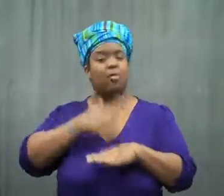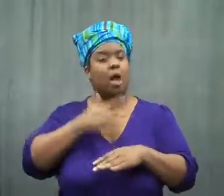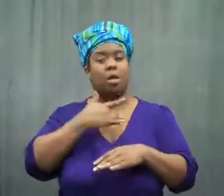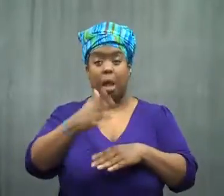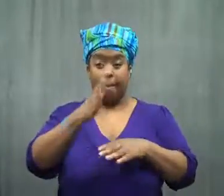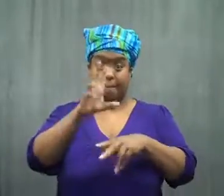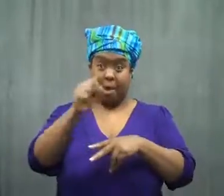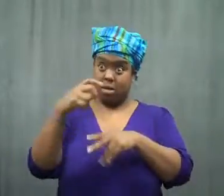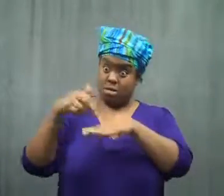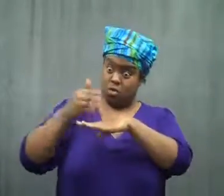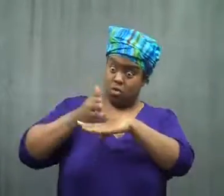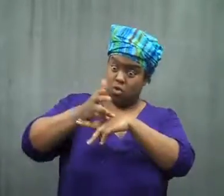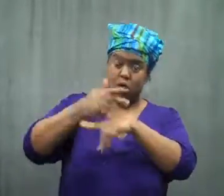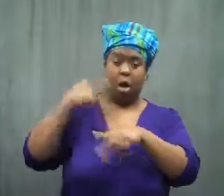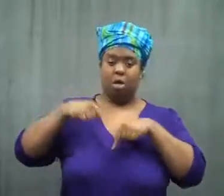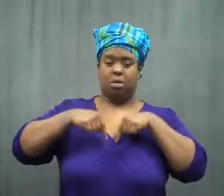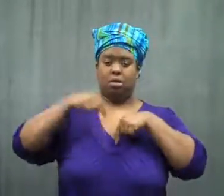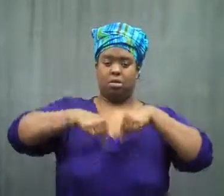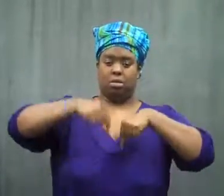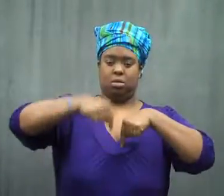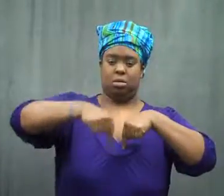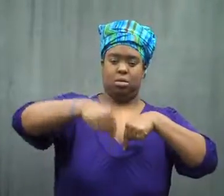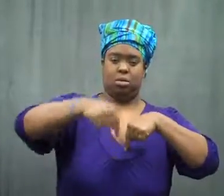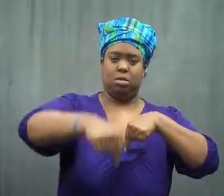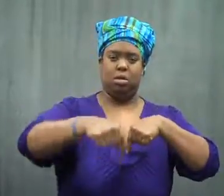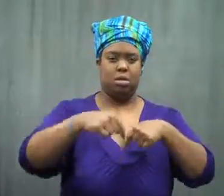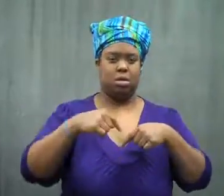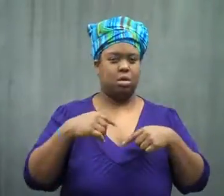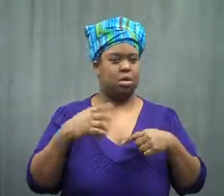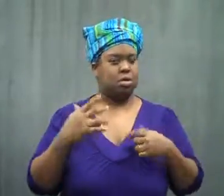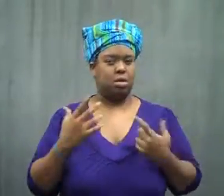When I'm on a bus and it stops, I can't keep from stumbling forward a little.